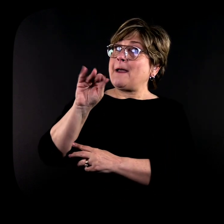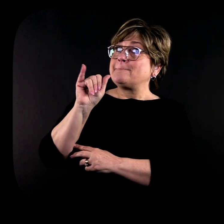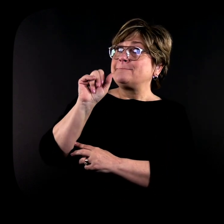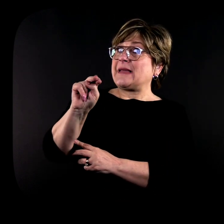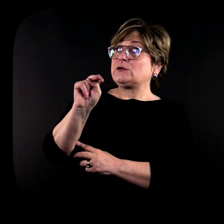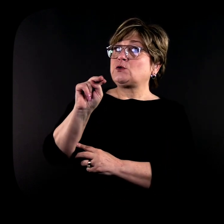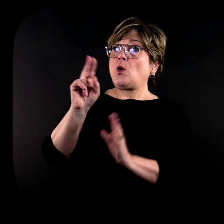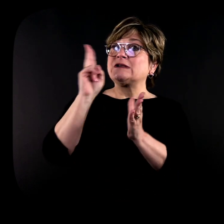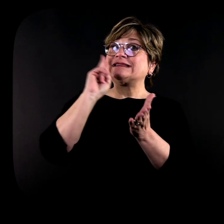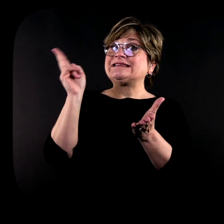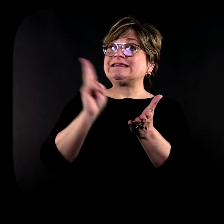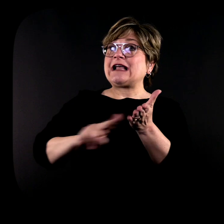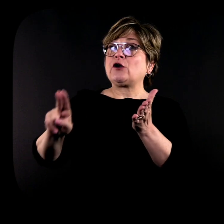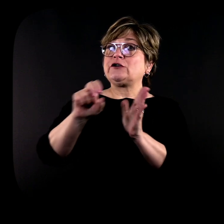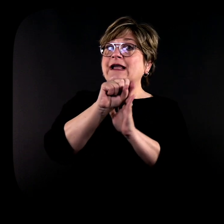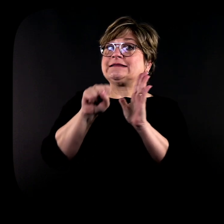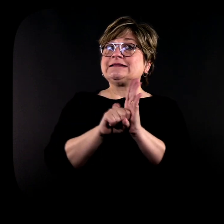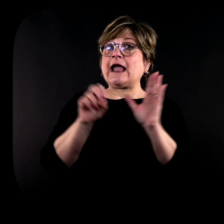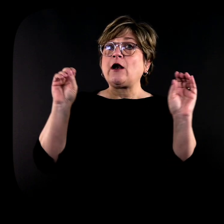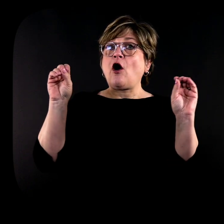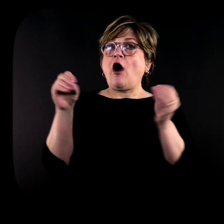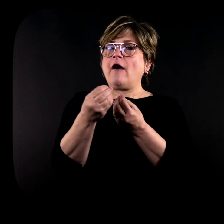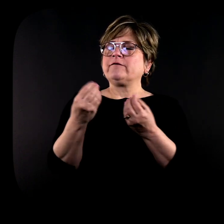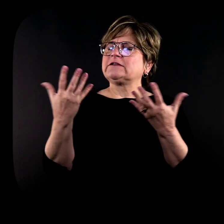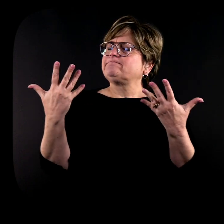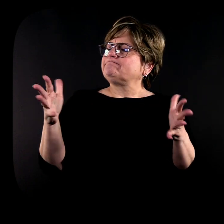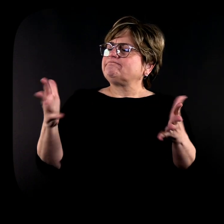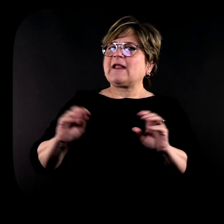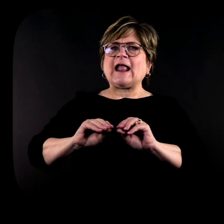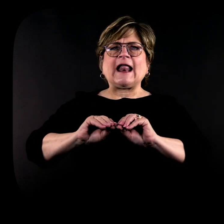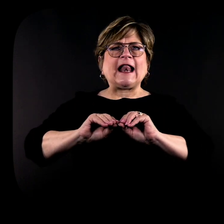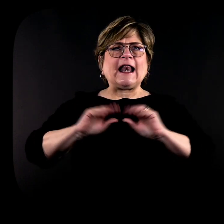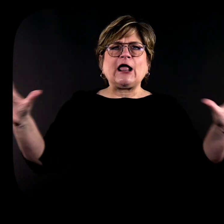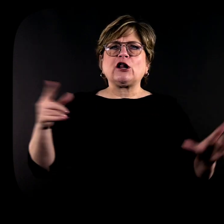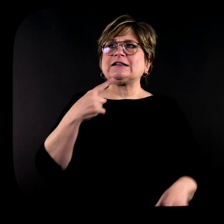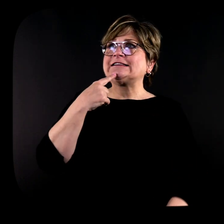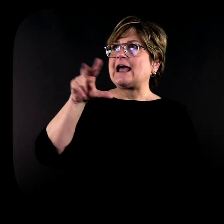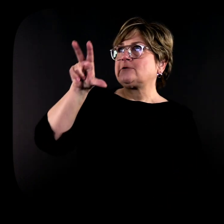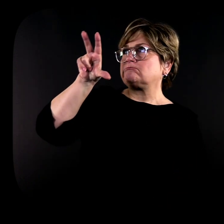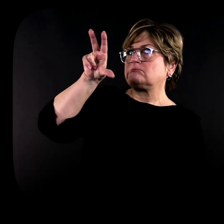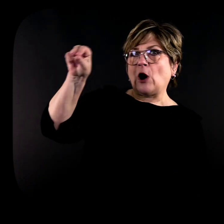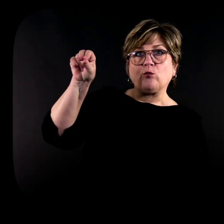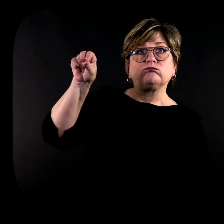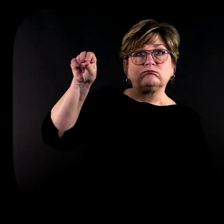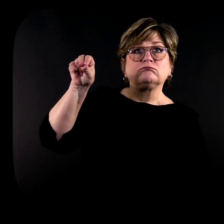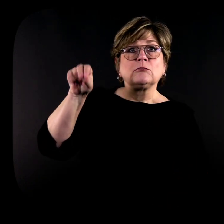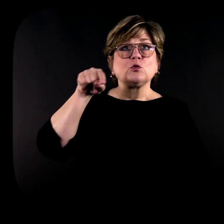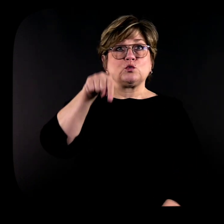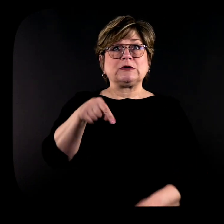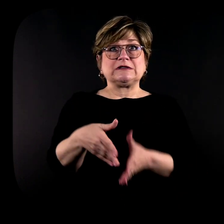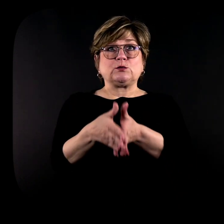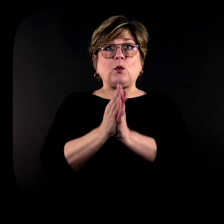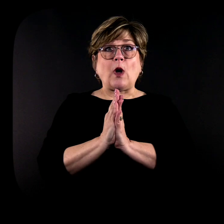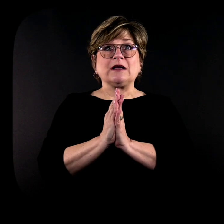The Minnesota Secretary of State’s Office has clearly said no to this request. If